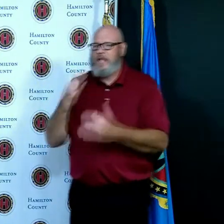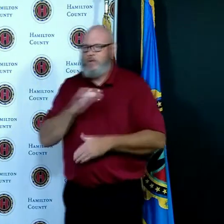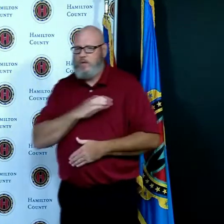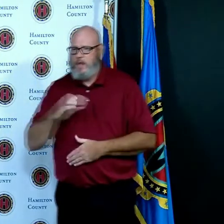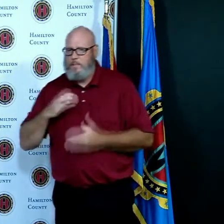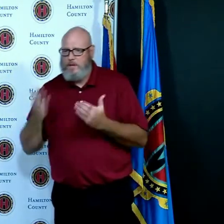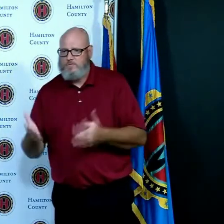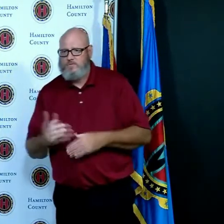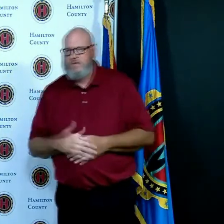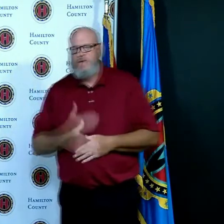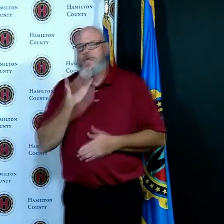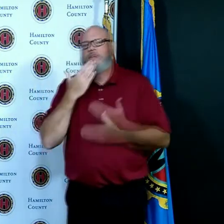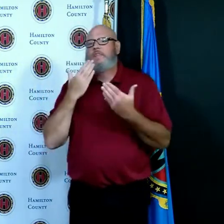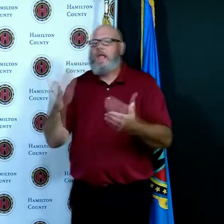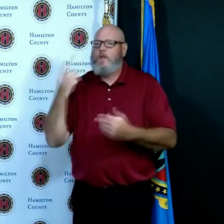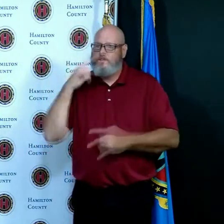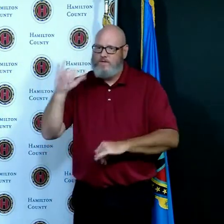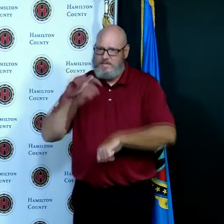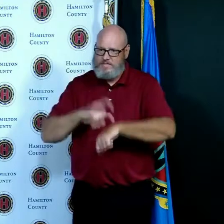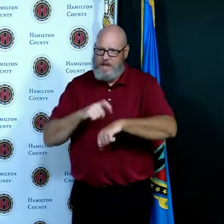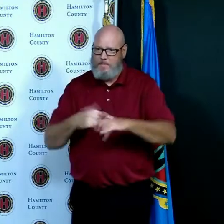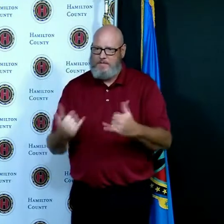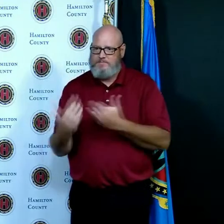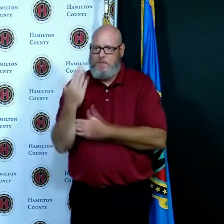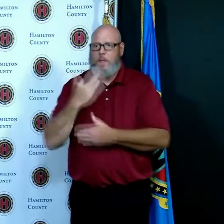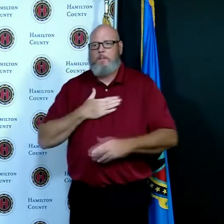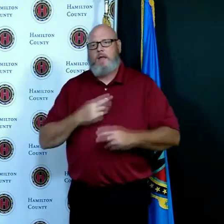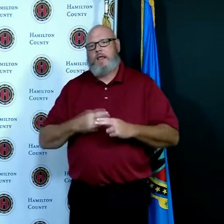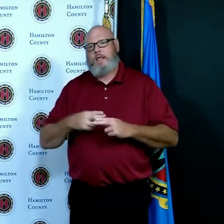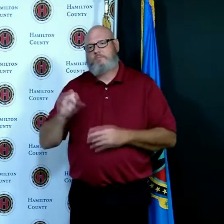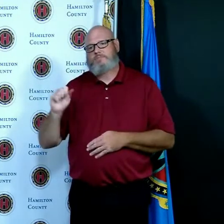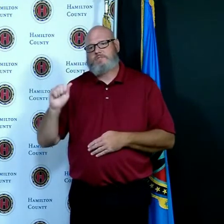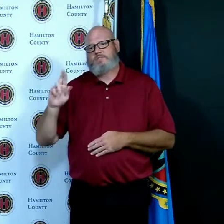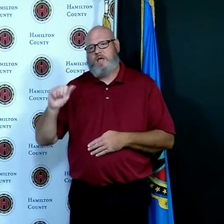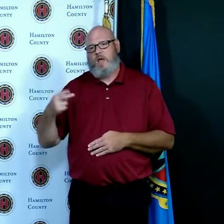with the Health Collaborative as mentioned so Test and Protect Hamilton